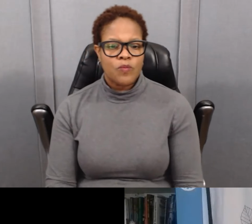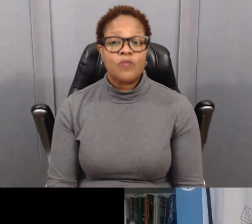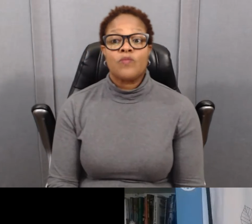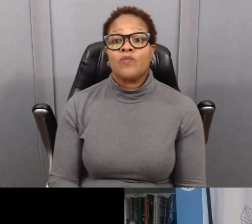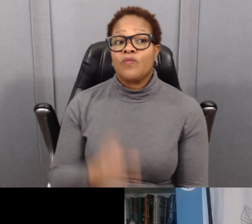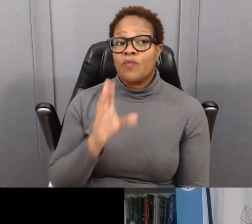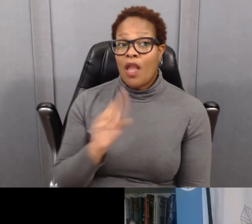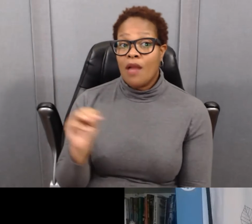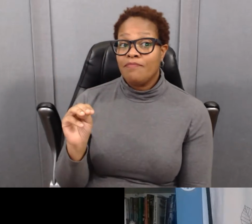Let's see, Sharon.